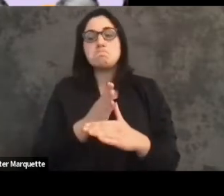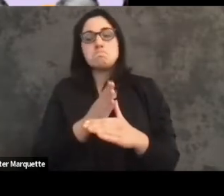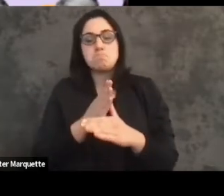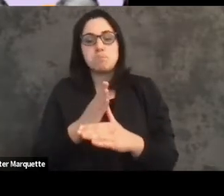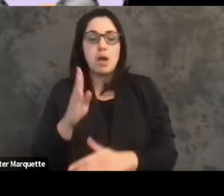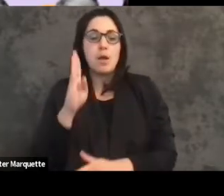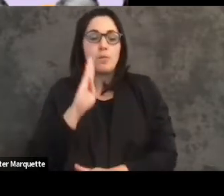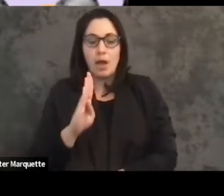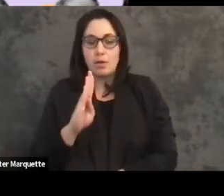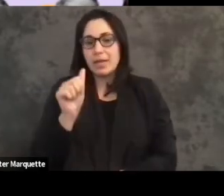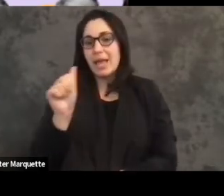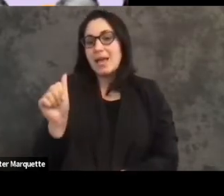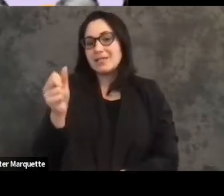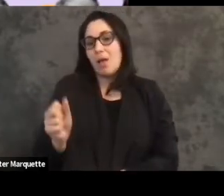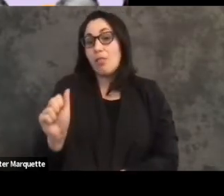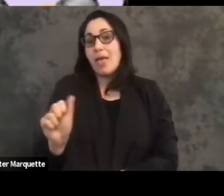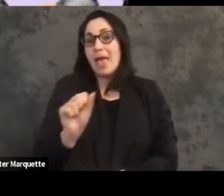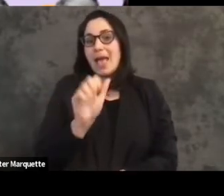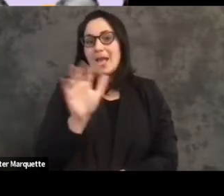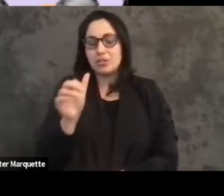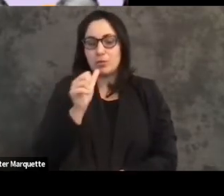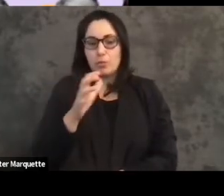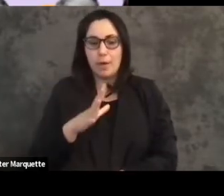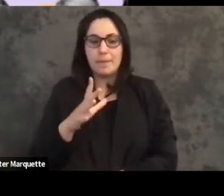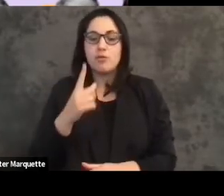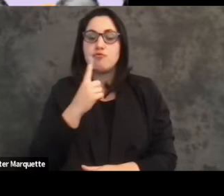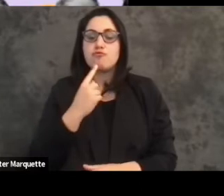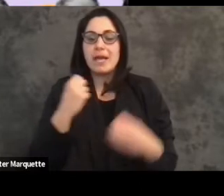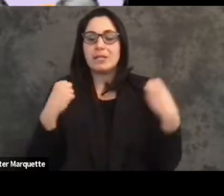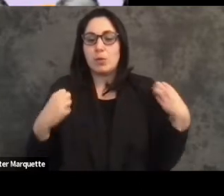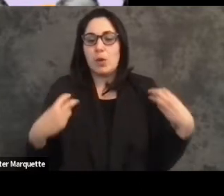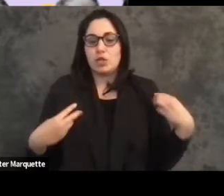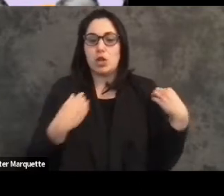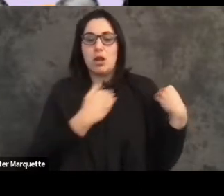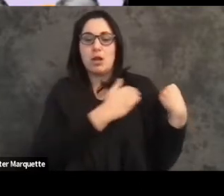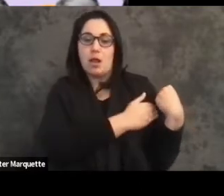Greetings everyone, I'm Naina Khanna. She or they pronouns. I am a medium brown skinned